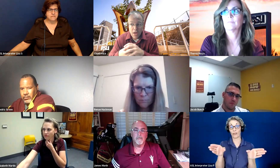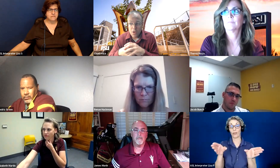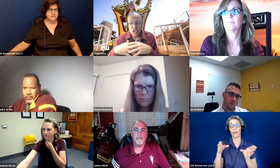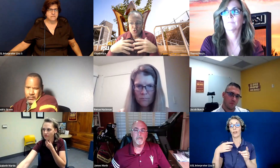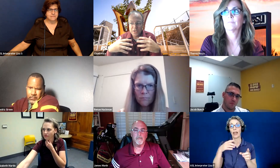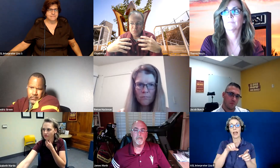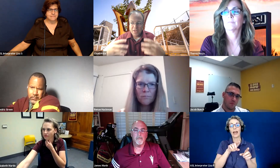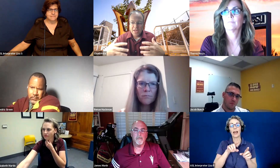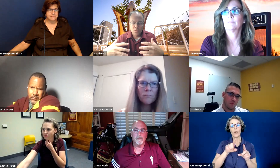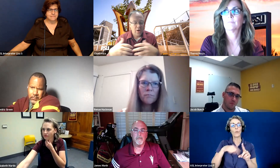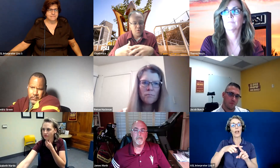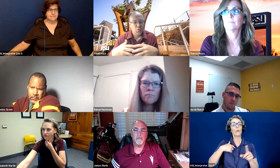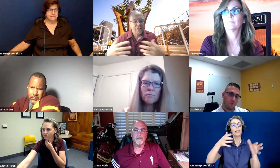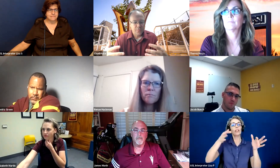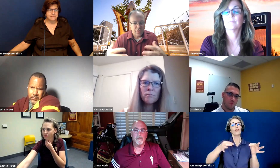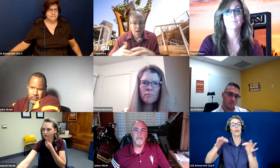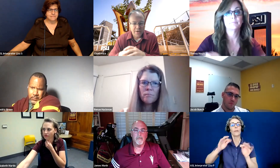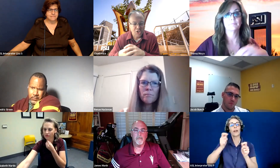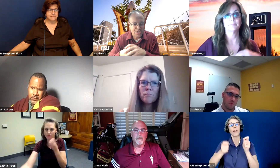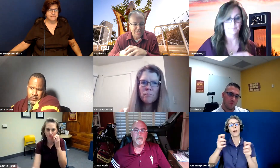how would you explain what a reasonable accommodation is?